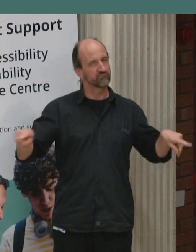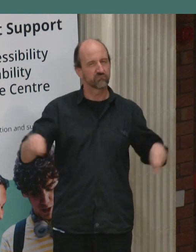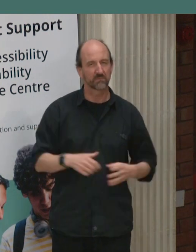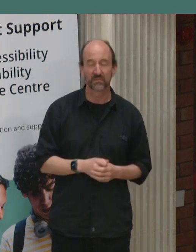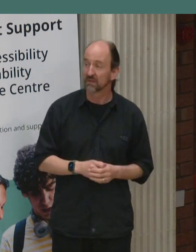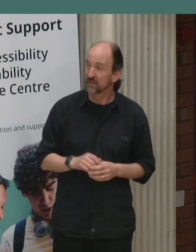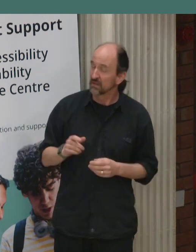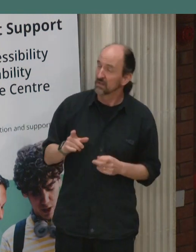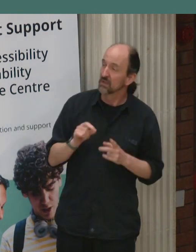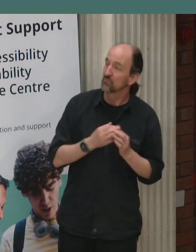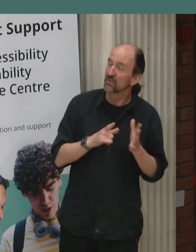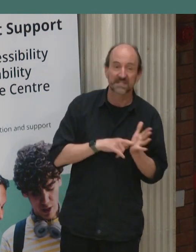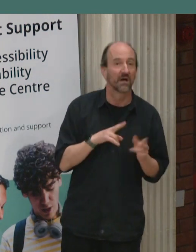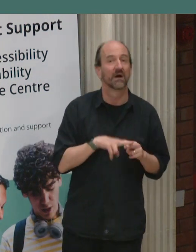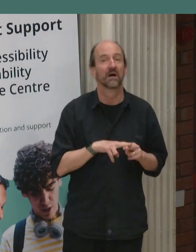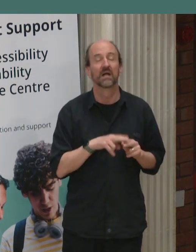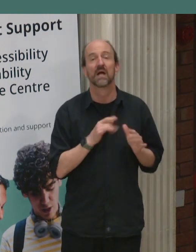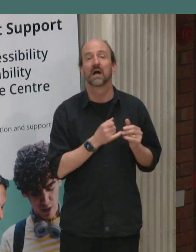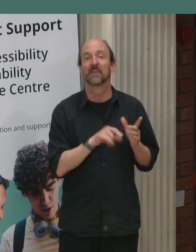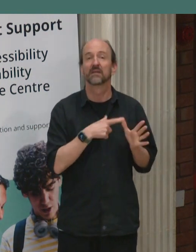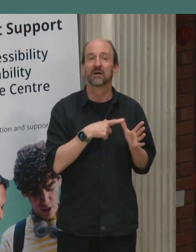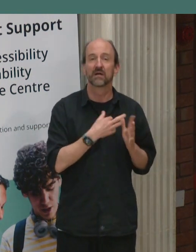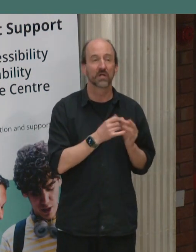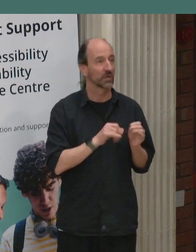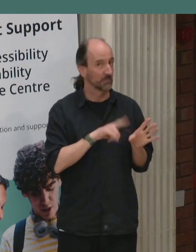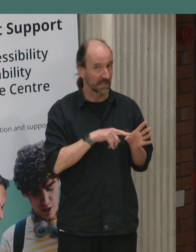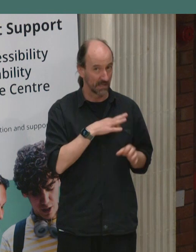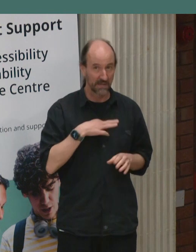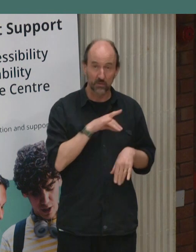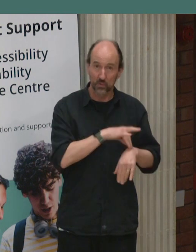Professor Amanda Kirby is a Medical Doctor Emeritus Professor at the University of